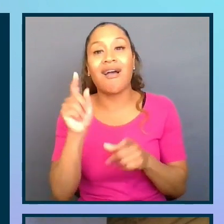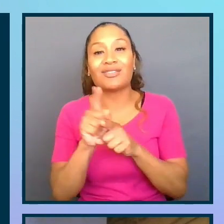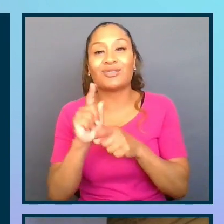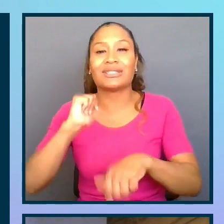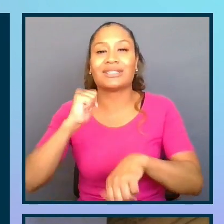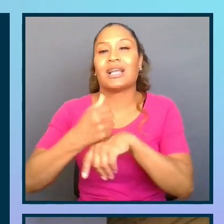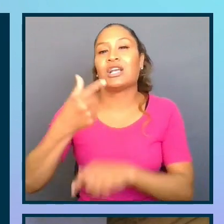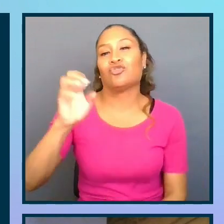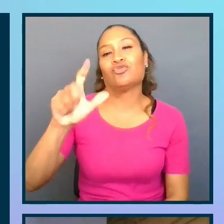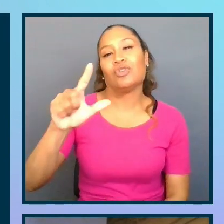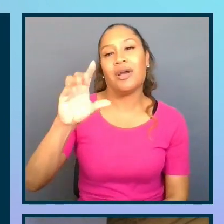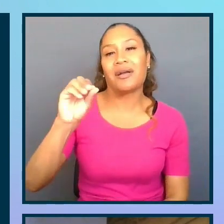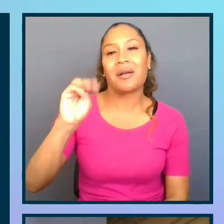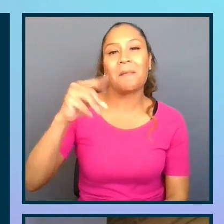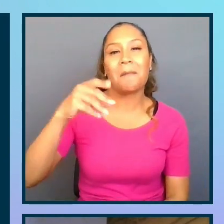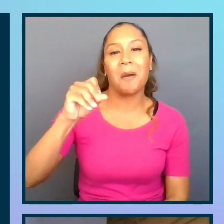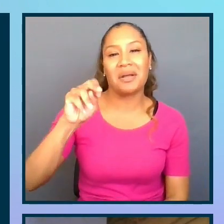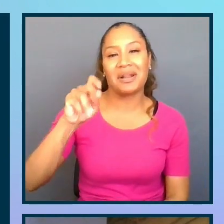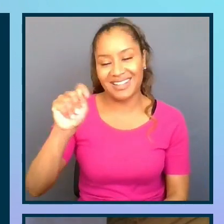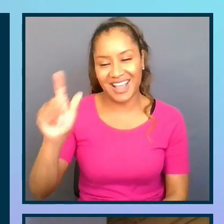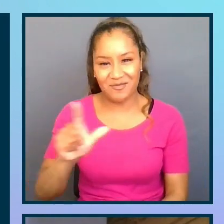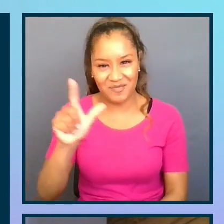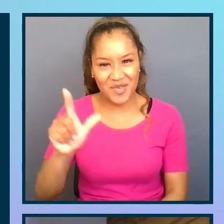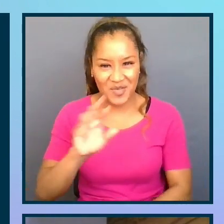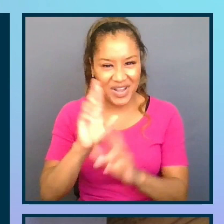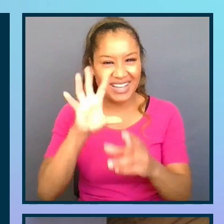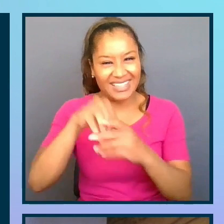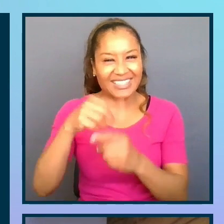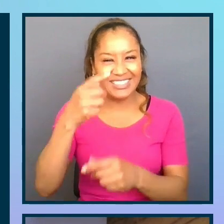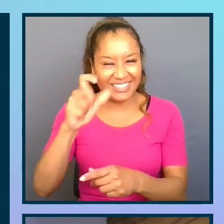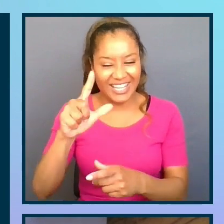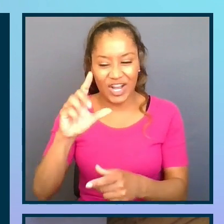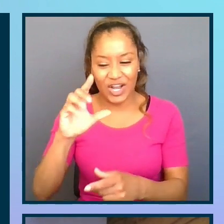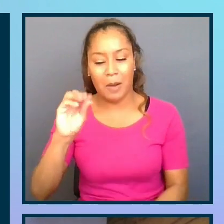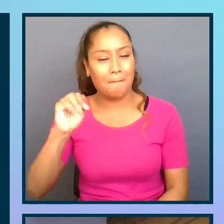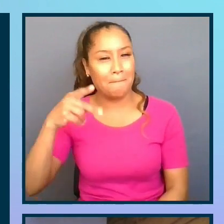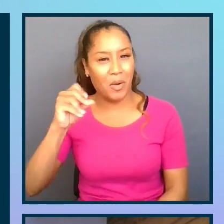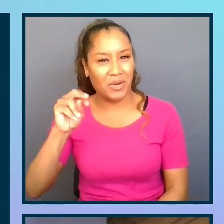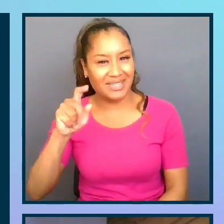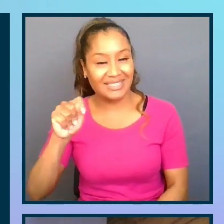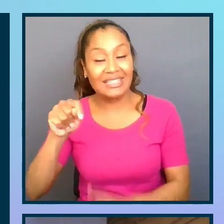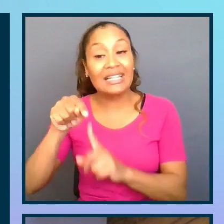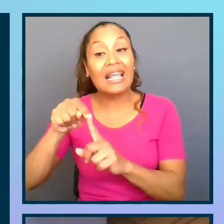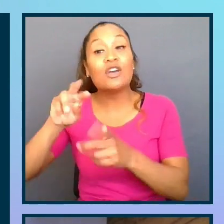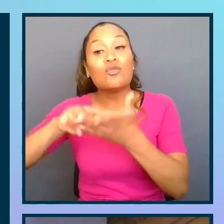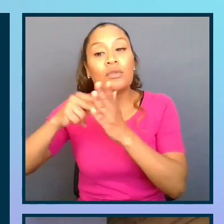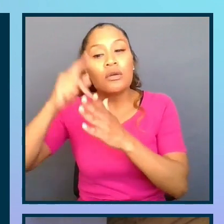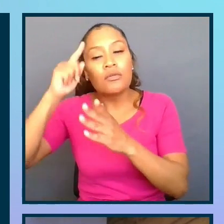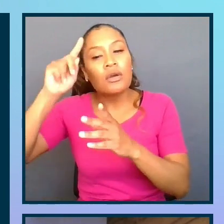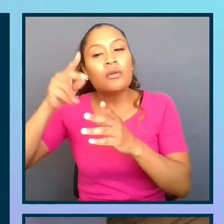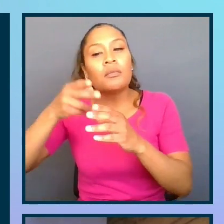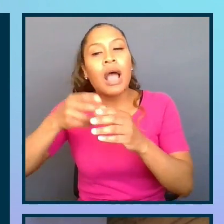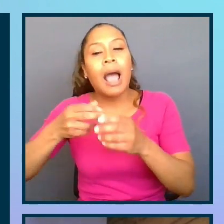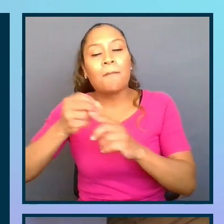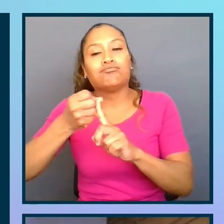with accessible components. And these components are all used as the building blocks for feature development in mobile platform.